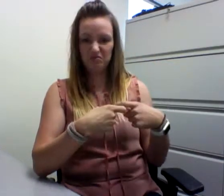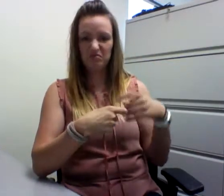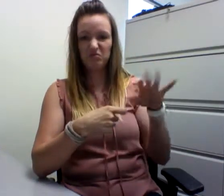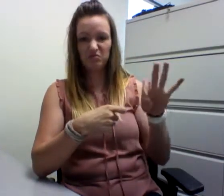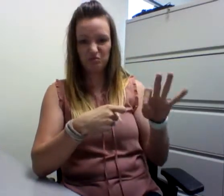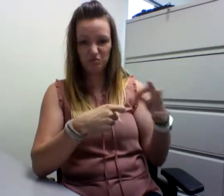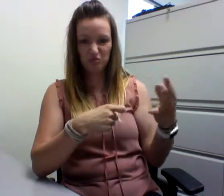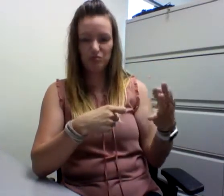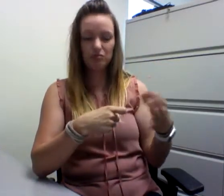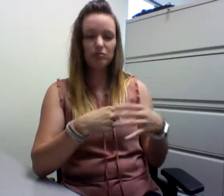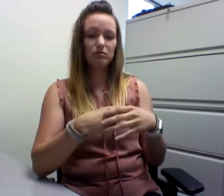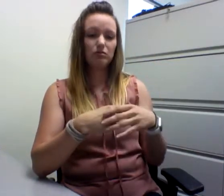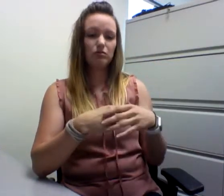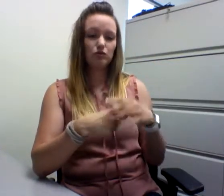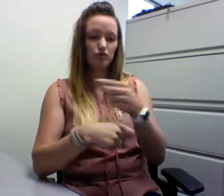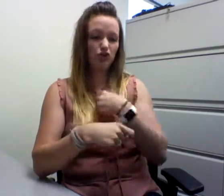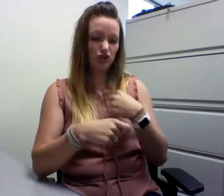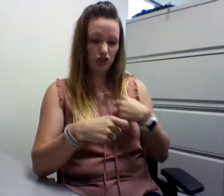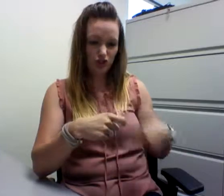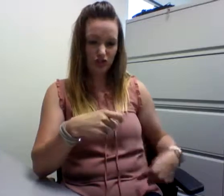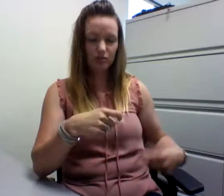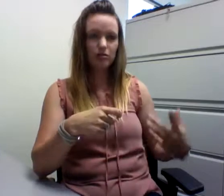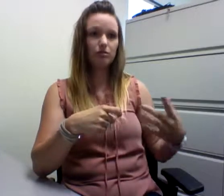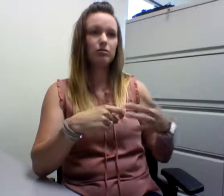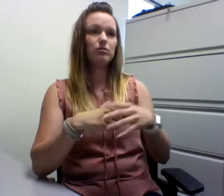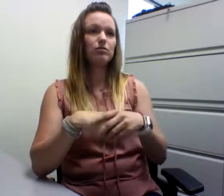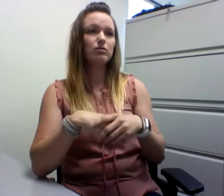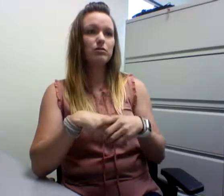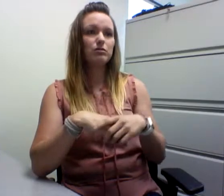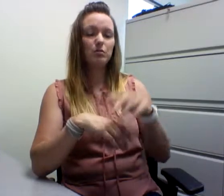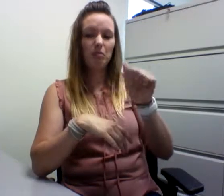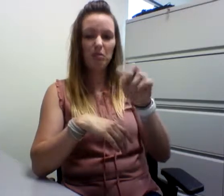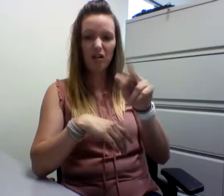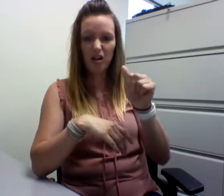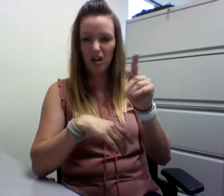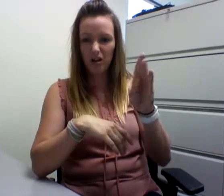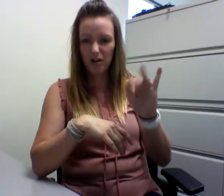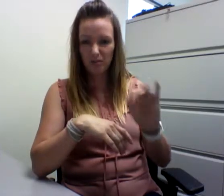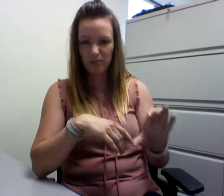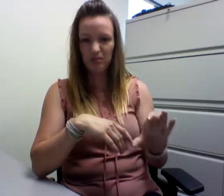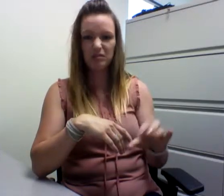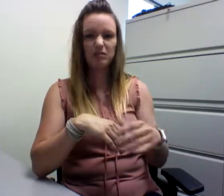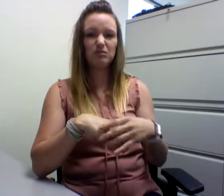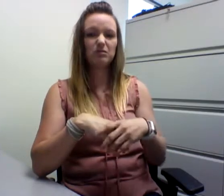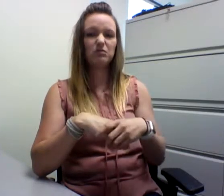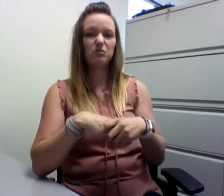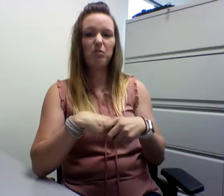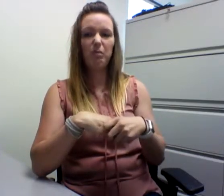Examples: Spanish, French, Chinese, Arabic